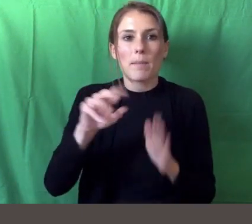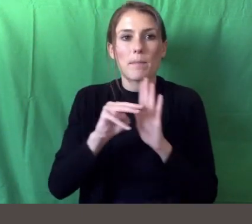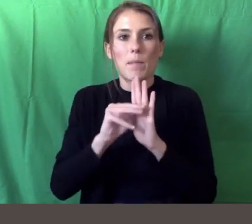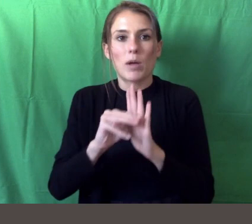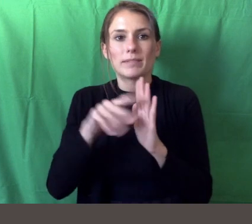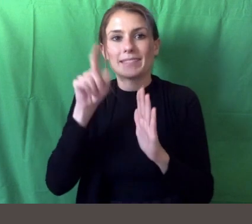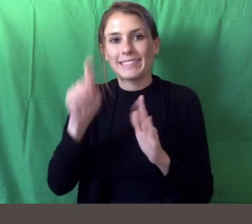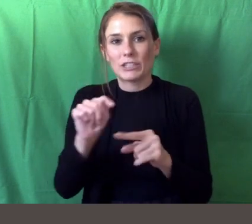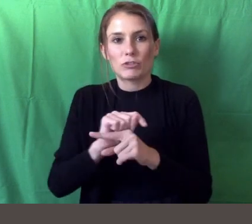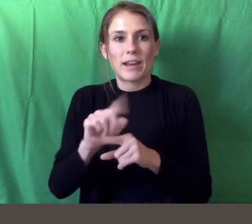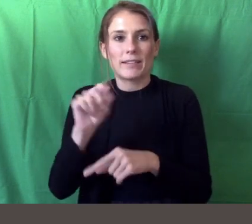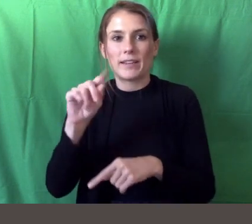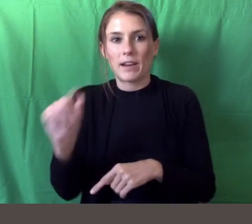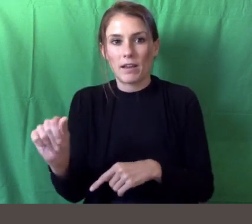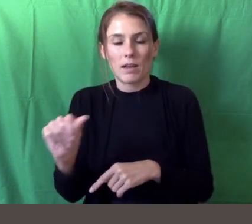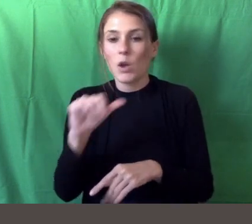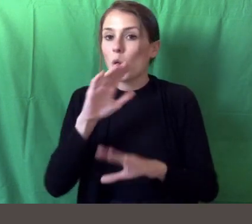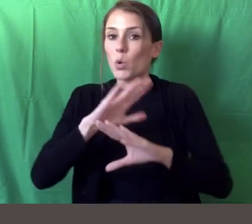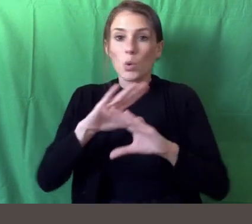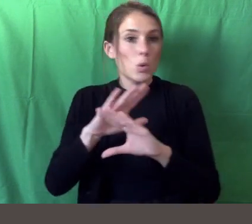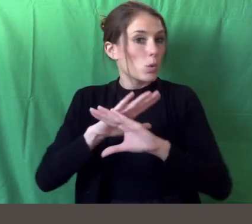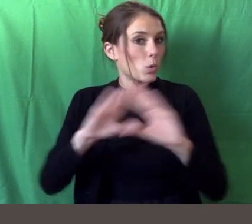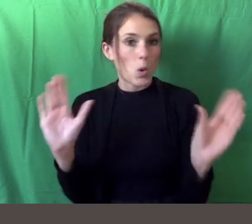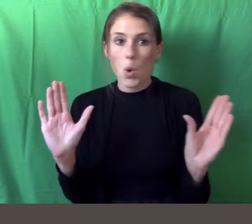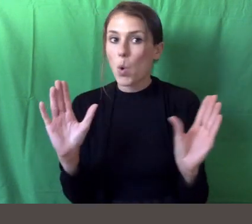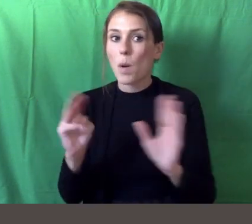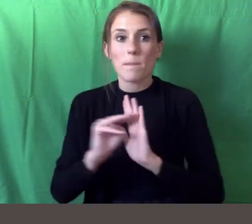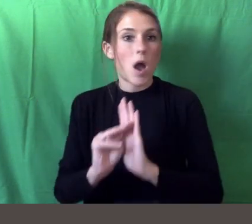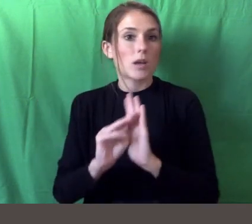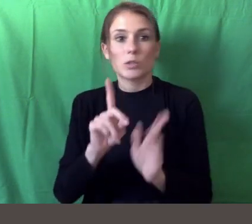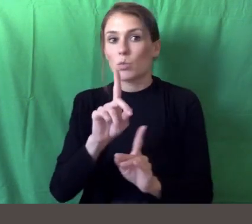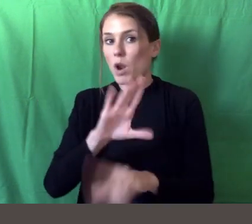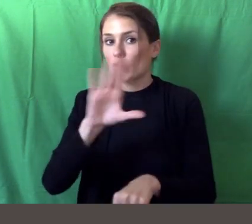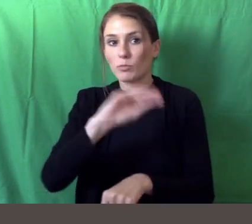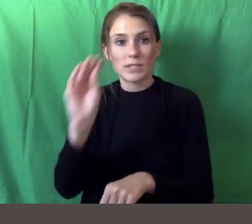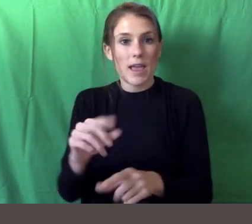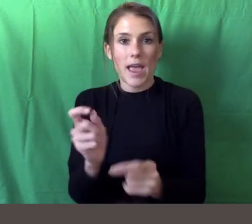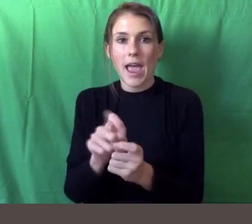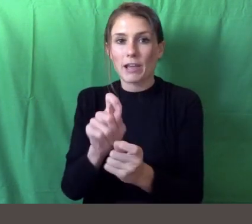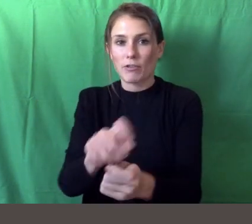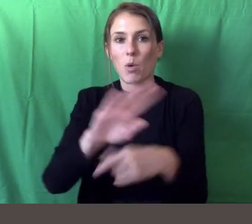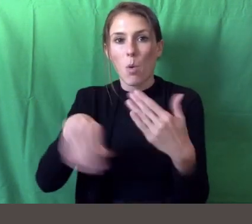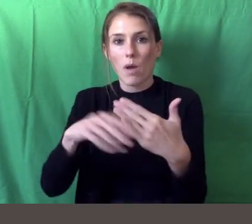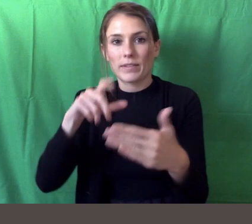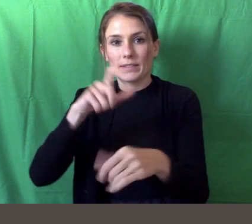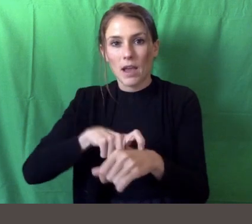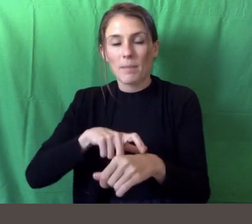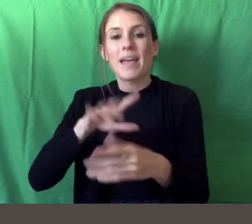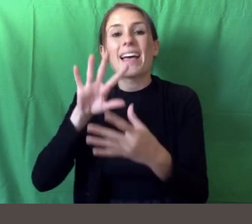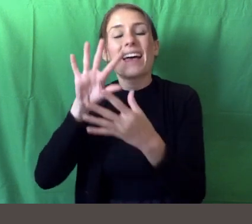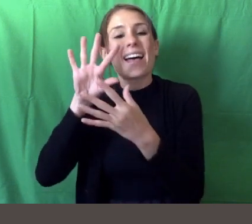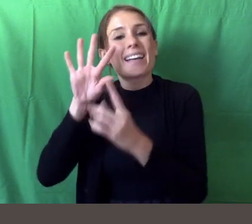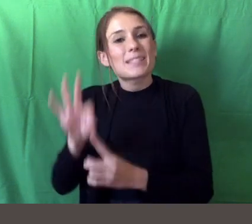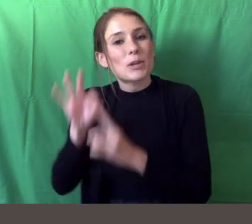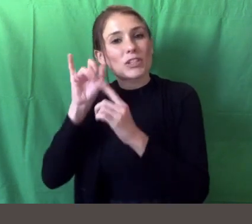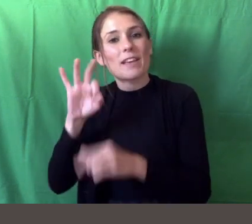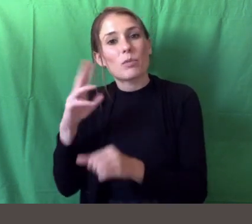No model is 100% accurate all the time, especially when you give it real-world data, and most training data is biased.